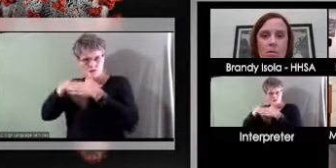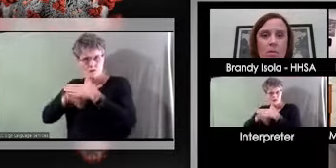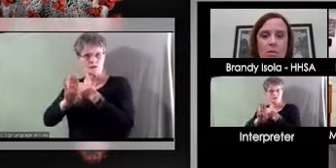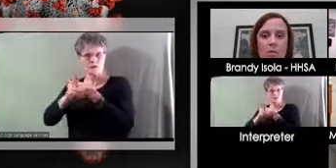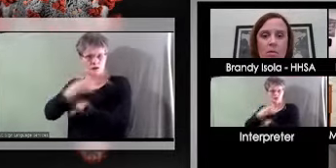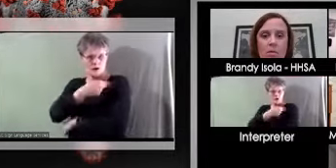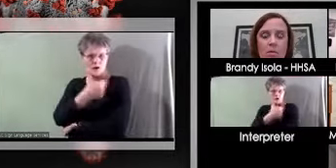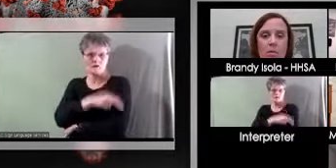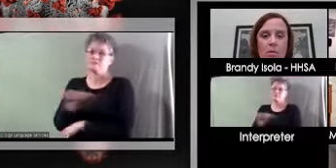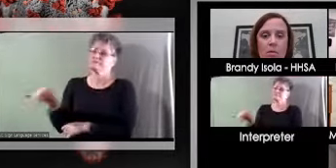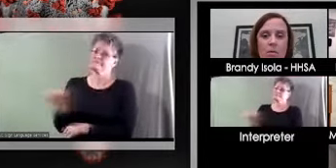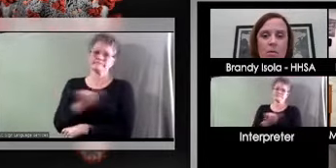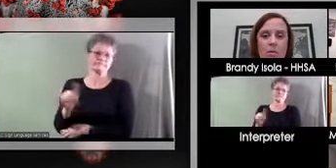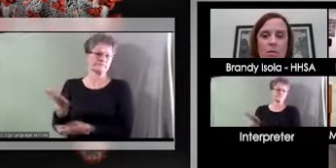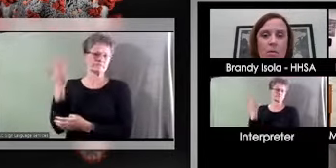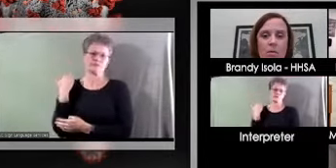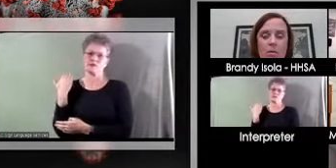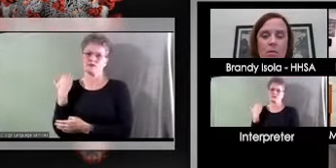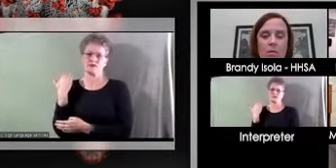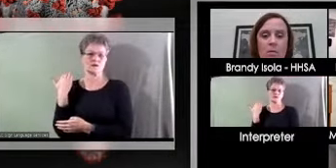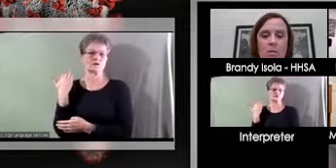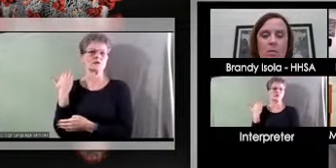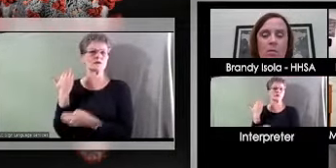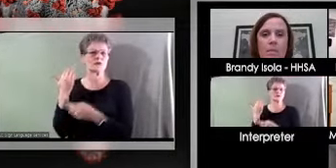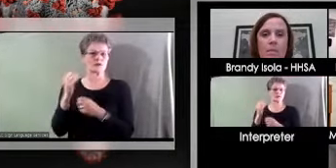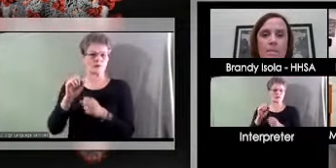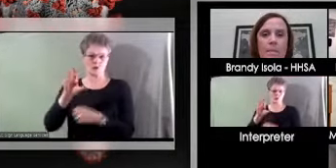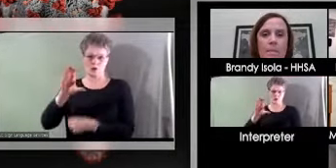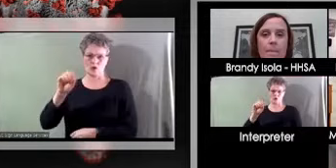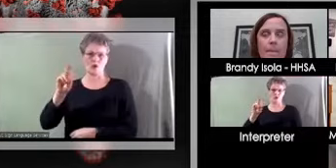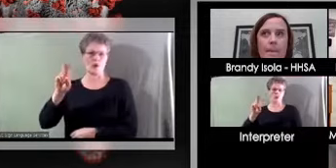is contained outside of the facility at this point.